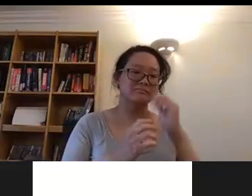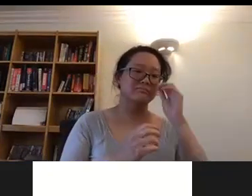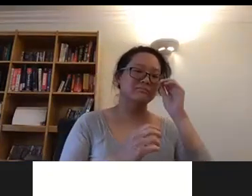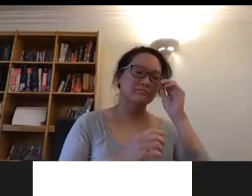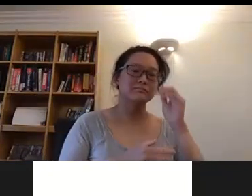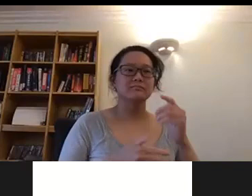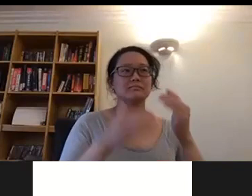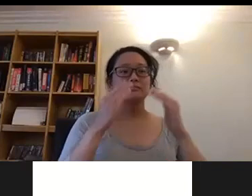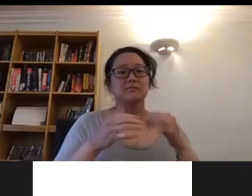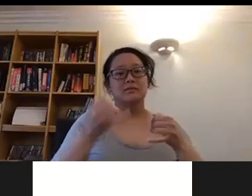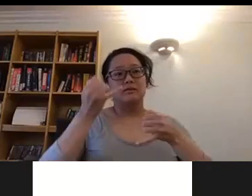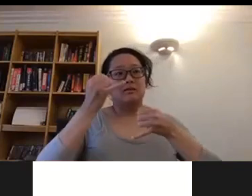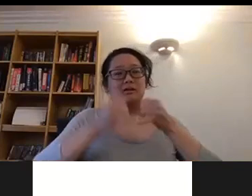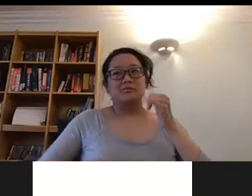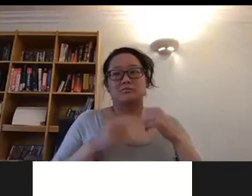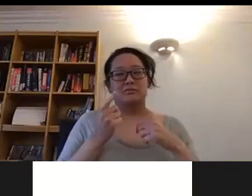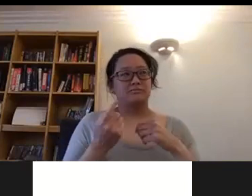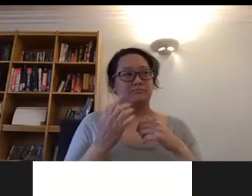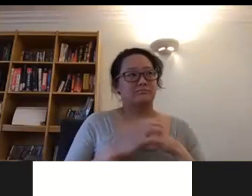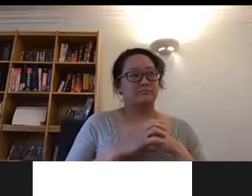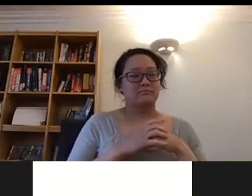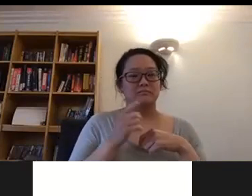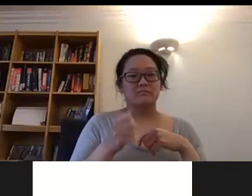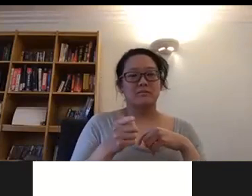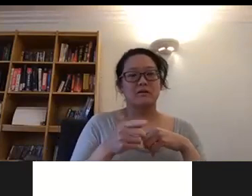So there's problems in the system of ours.